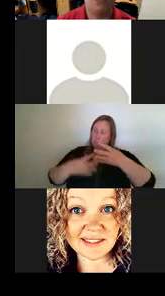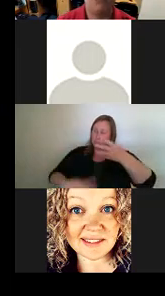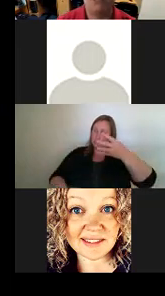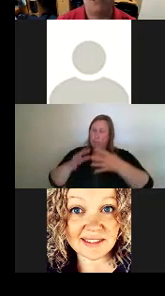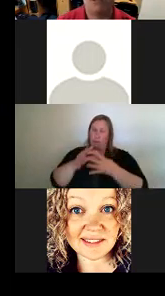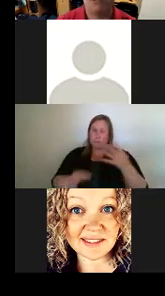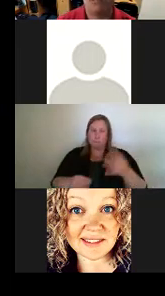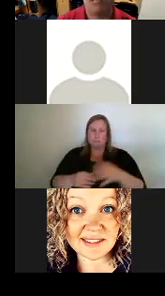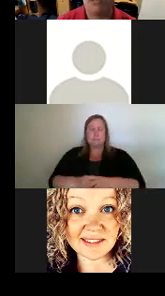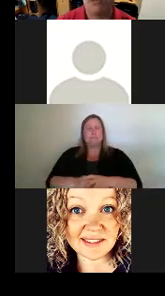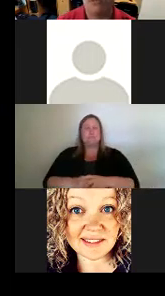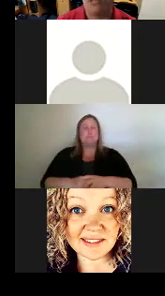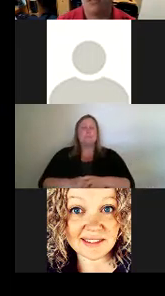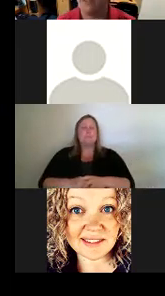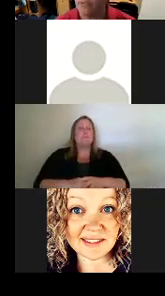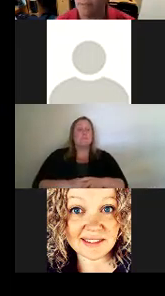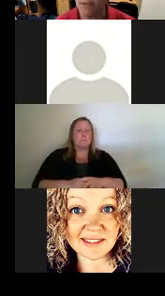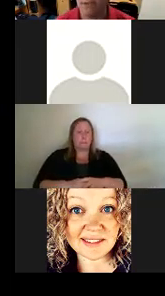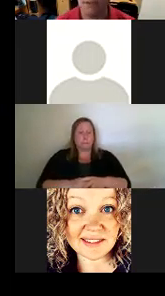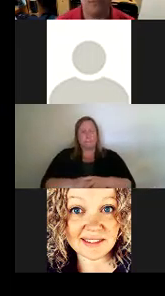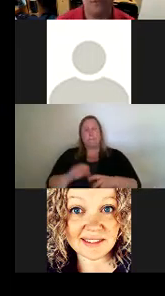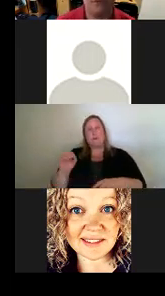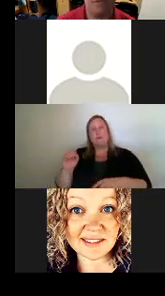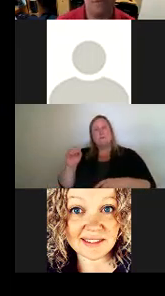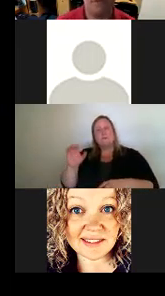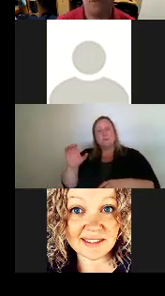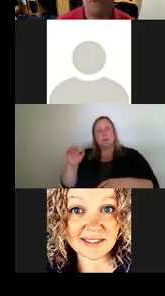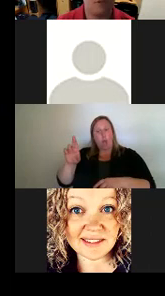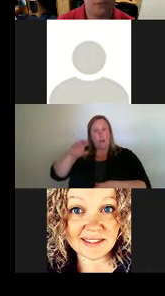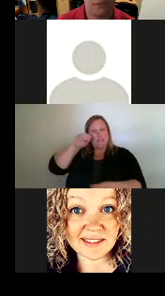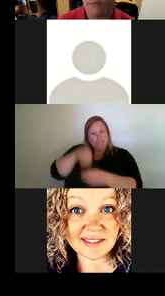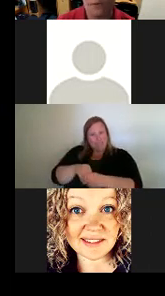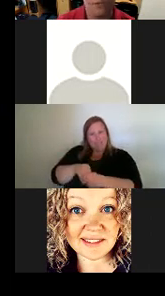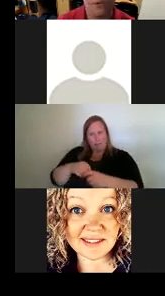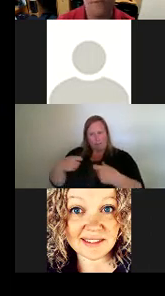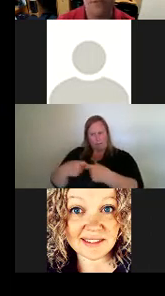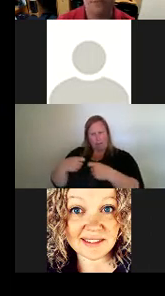OCR IS ALSO BUILT INTO ELECTRONIC VIDEO MAGNIFIERS. MANY OF THOSE ALSO HAVE THAT OCR FEATURE.